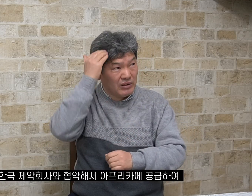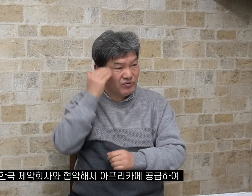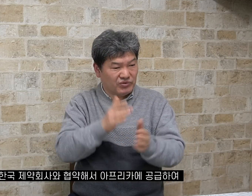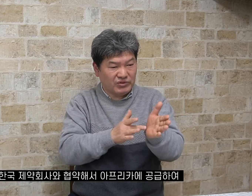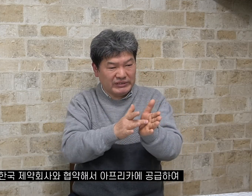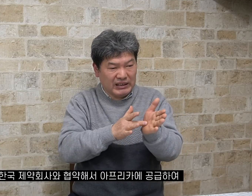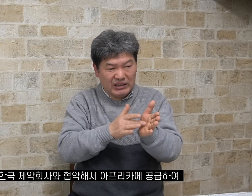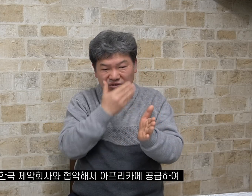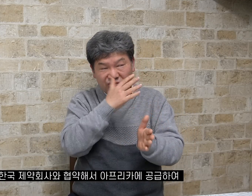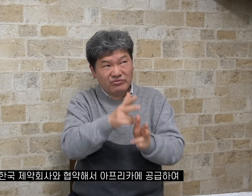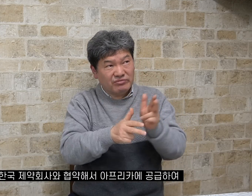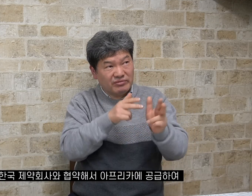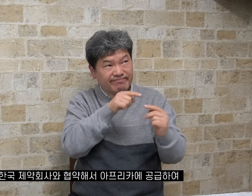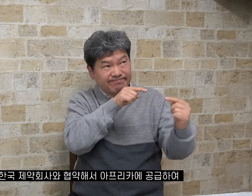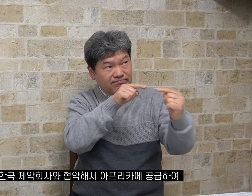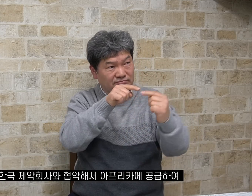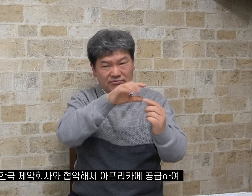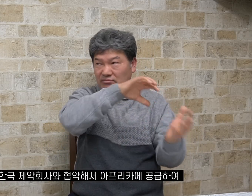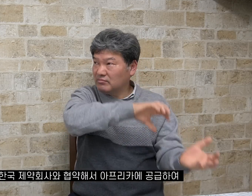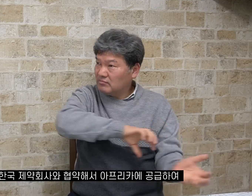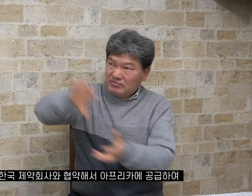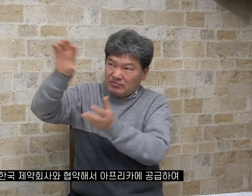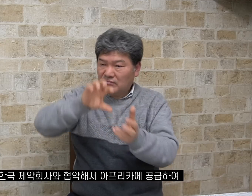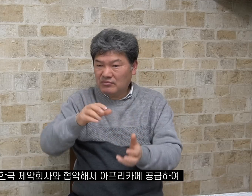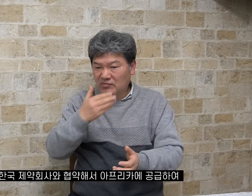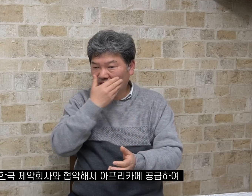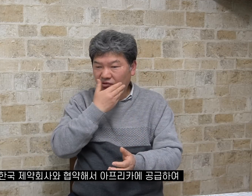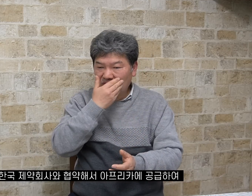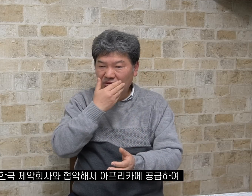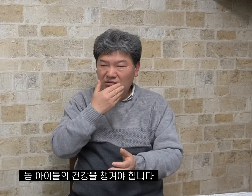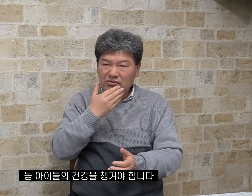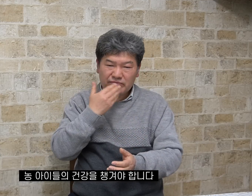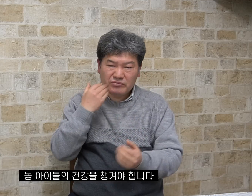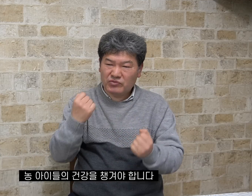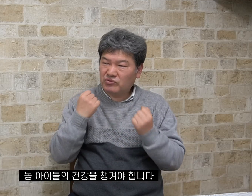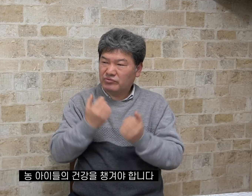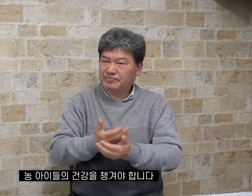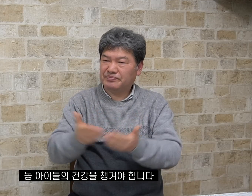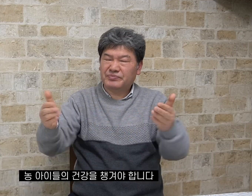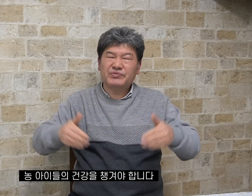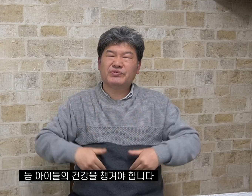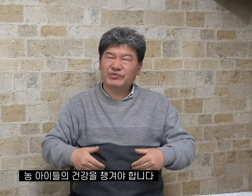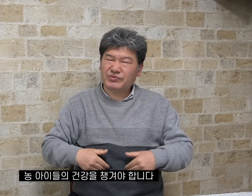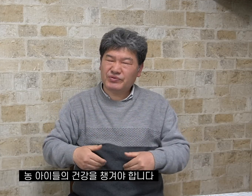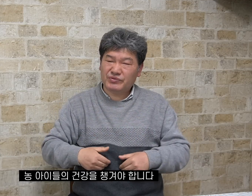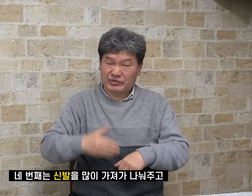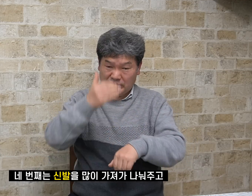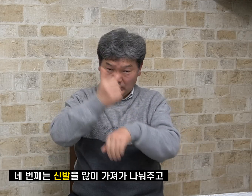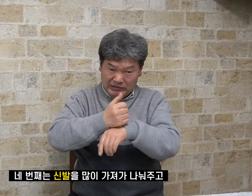We have to make an agreement with a Korean pharmaceutical company and supply it to Africa to take care of the health of deaf children.